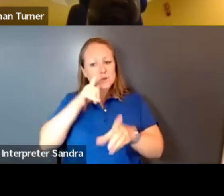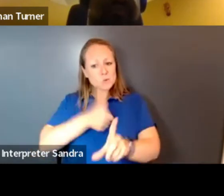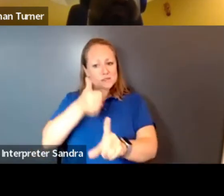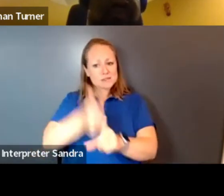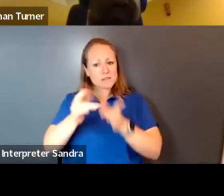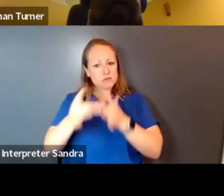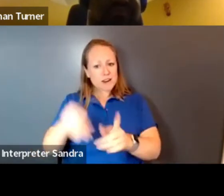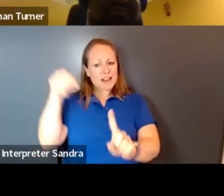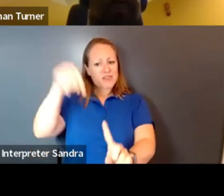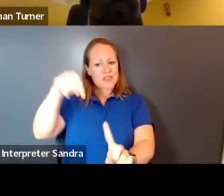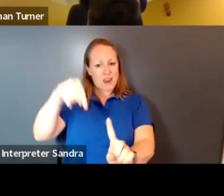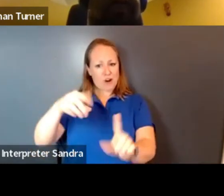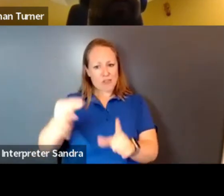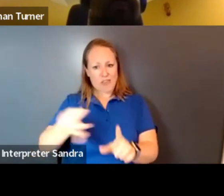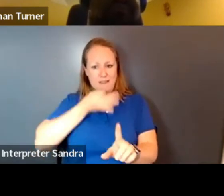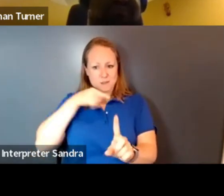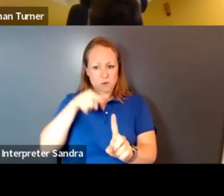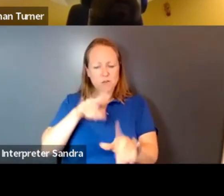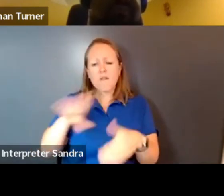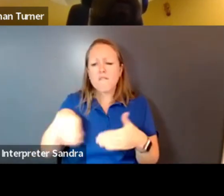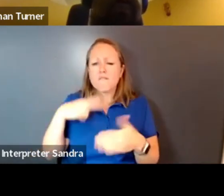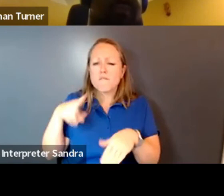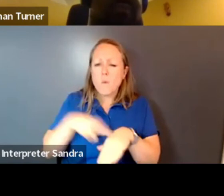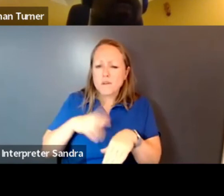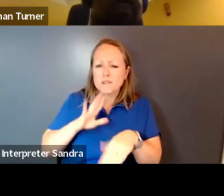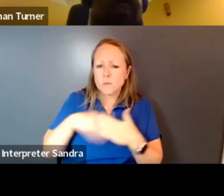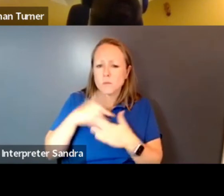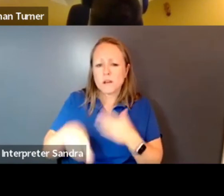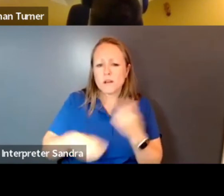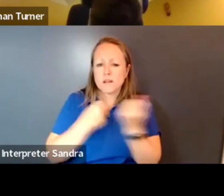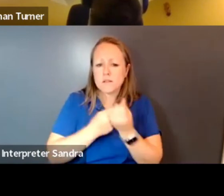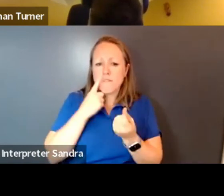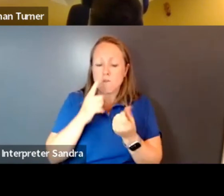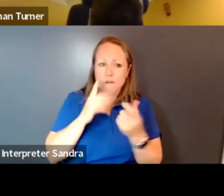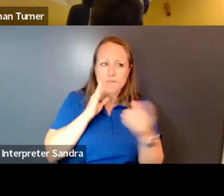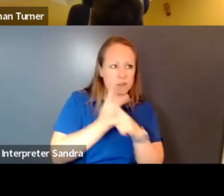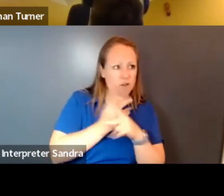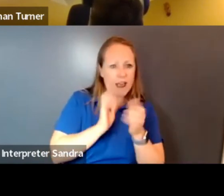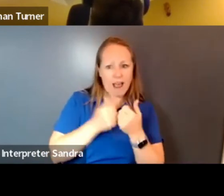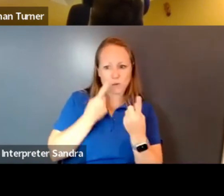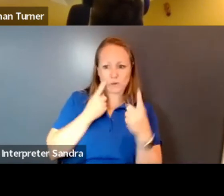course, we all need support to know how to be successful in different kinds of roles. You know, the most elite athletes